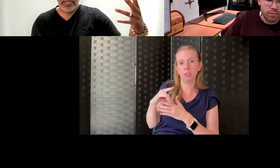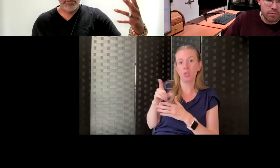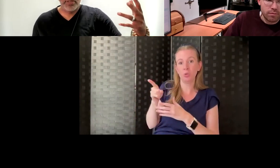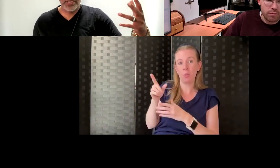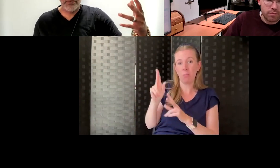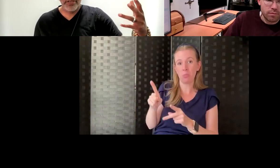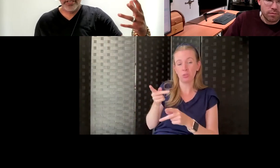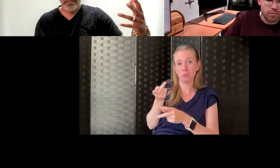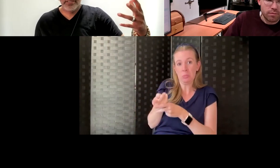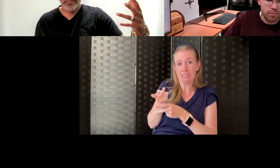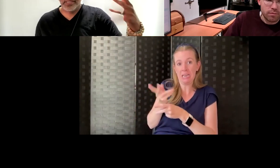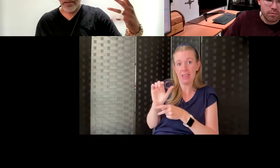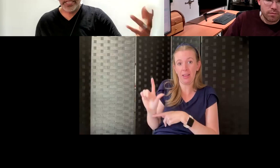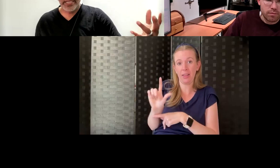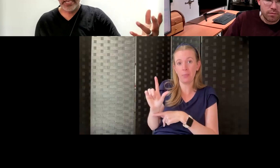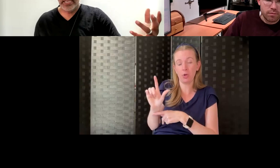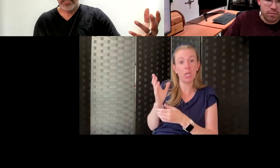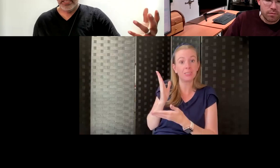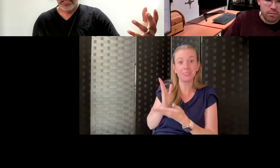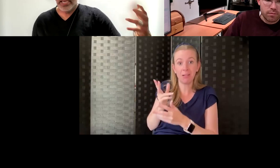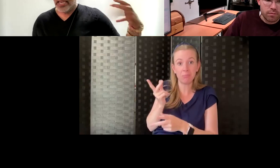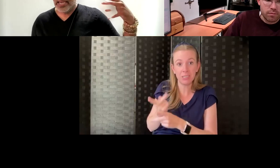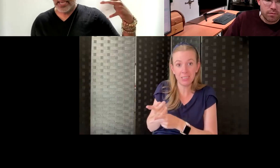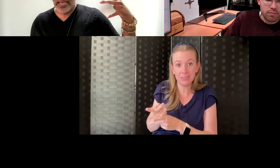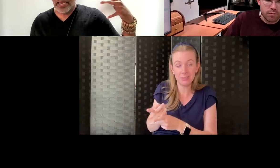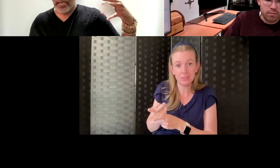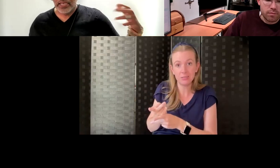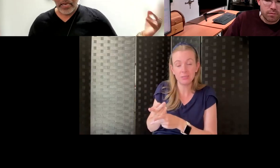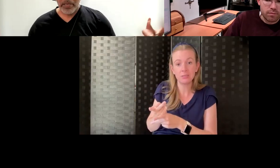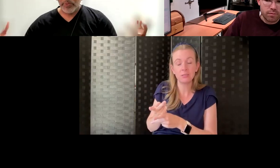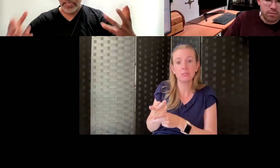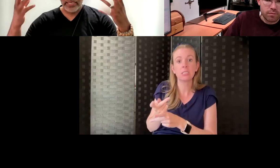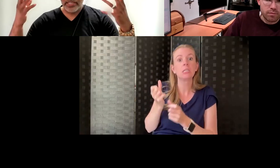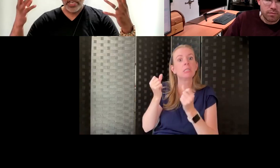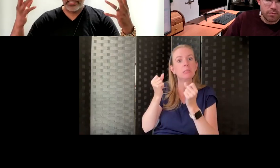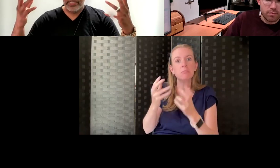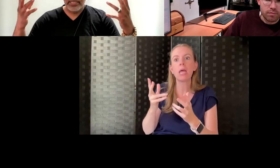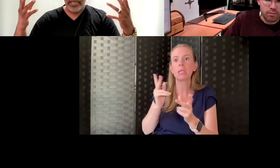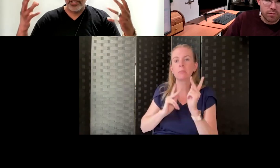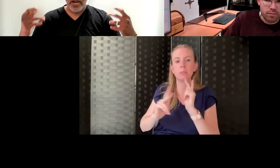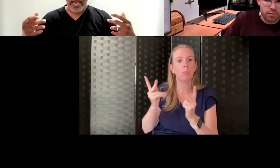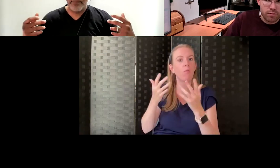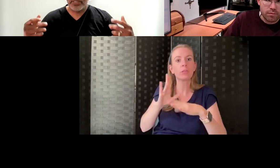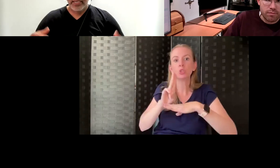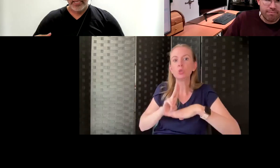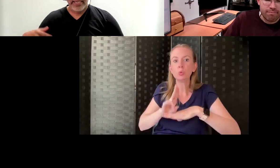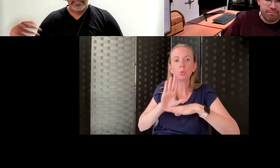component library stop maintaining it. A lot of people have ingested it in their apps and the